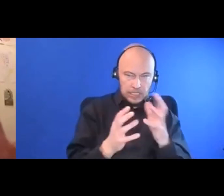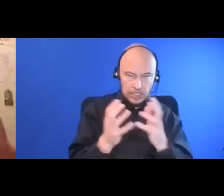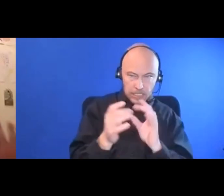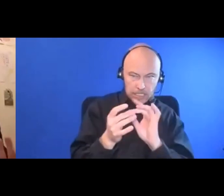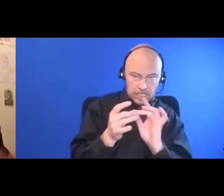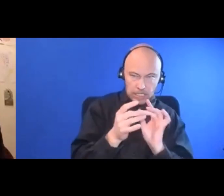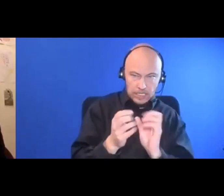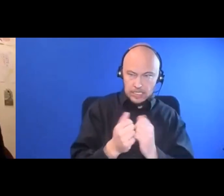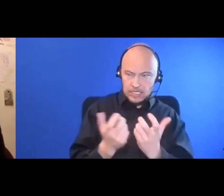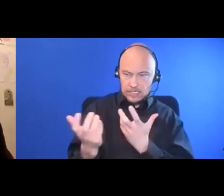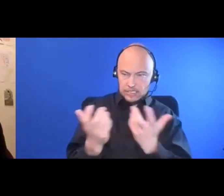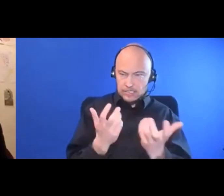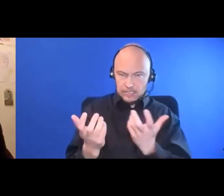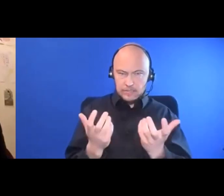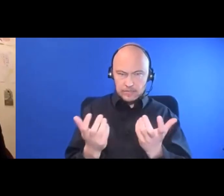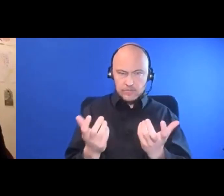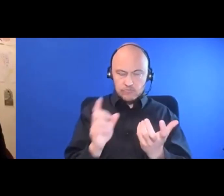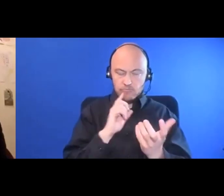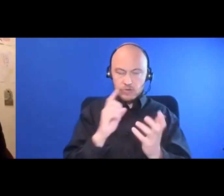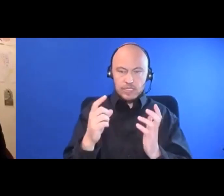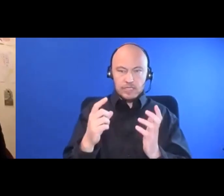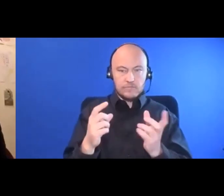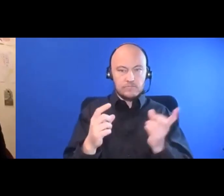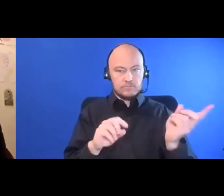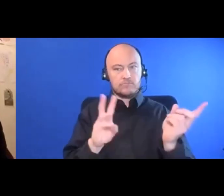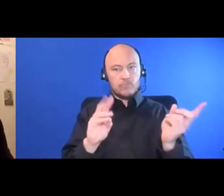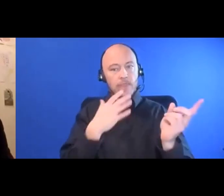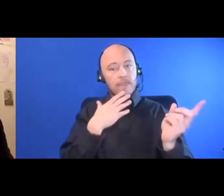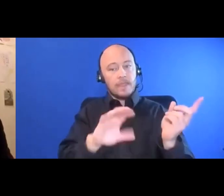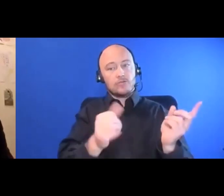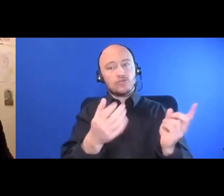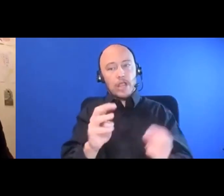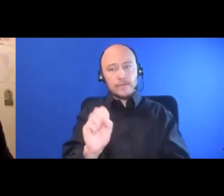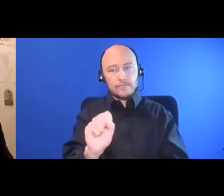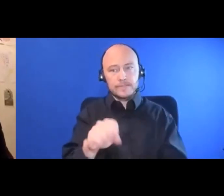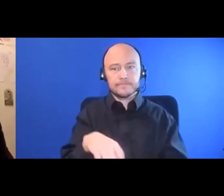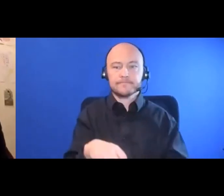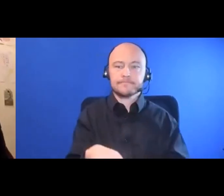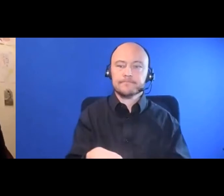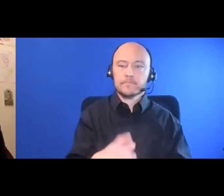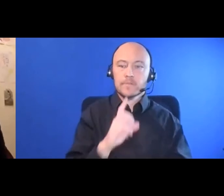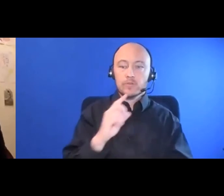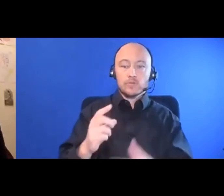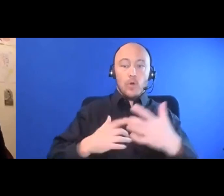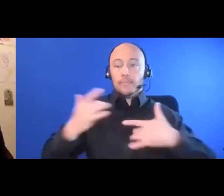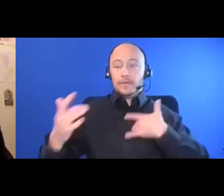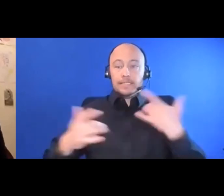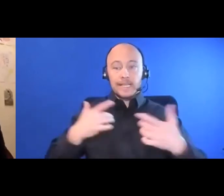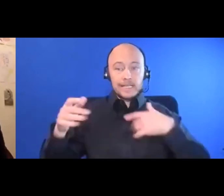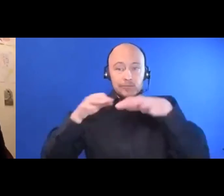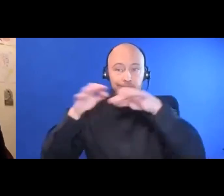what James was just saying really resonated with me. So, yeah, I'm excited to talk about that